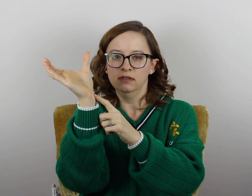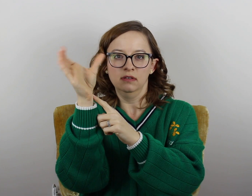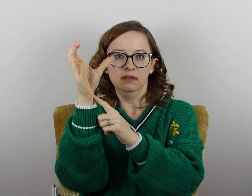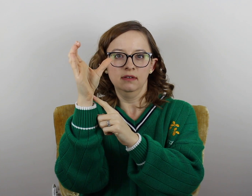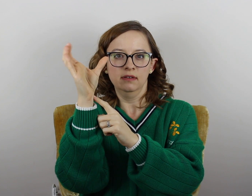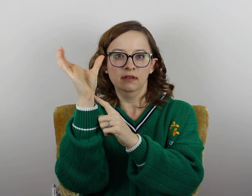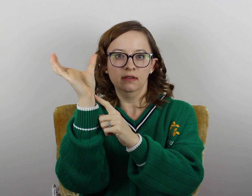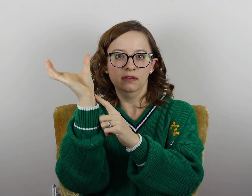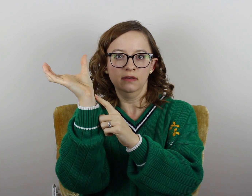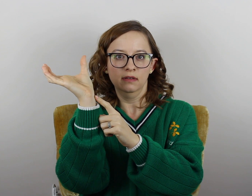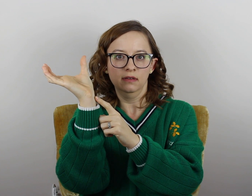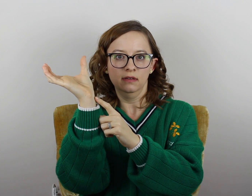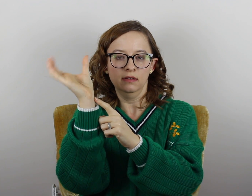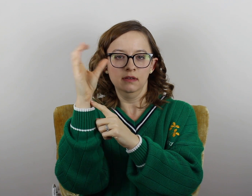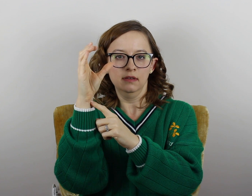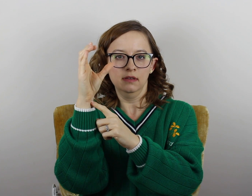You don't want to over stretch your wrist.